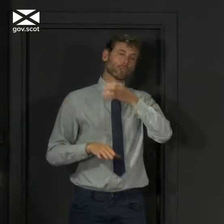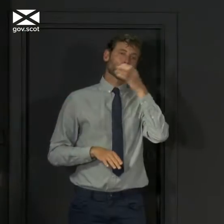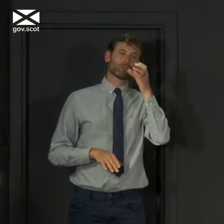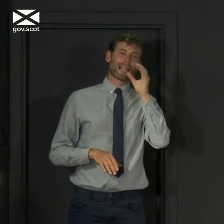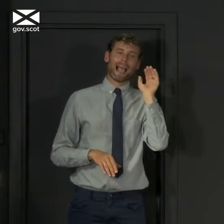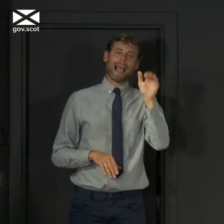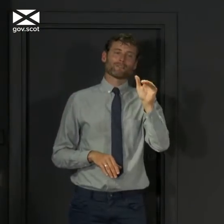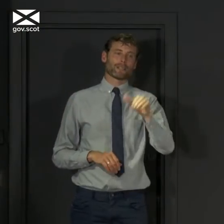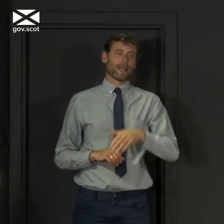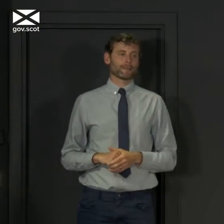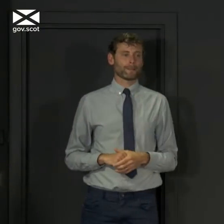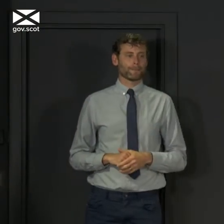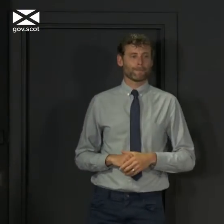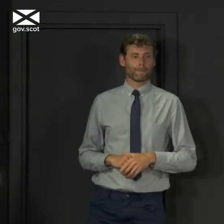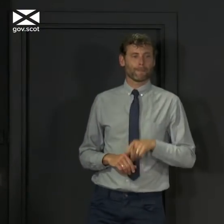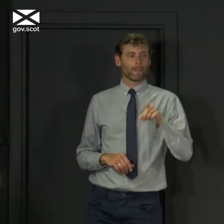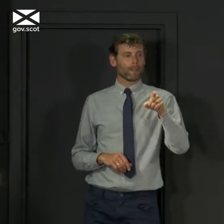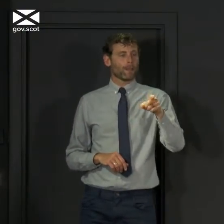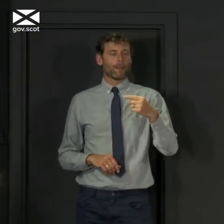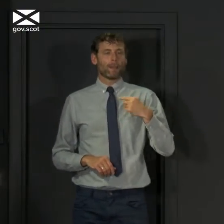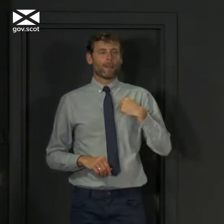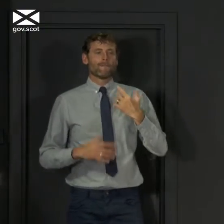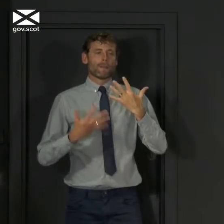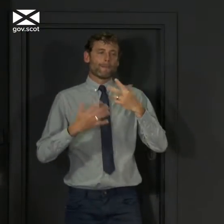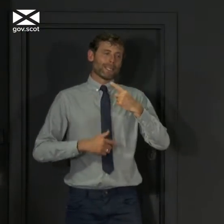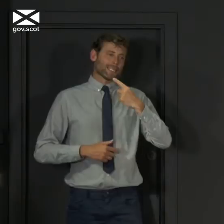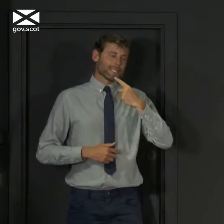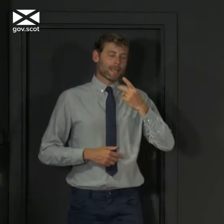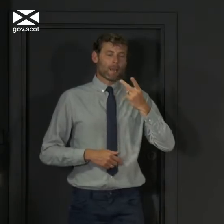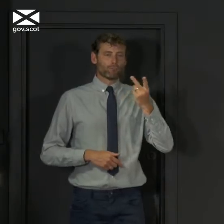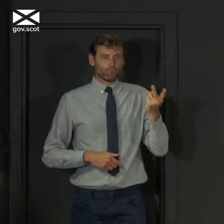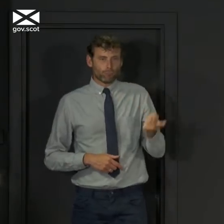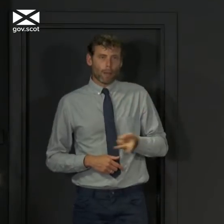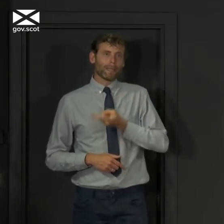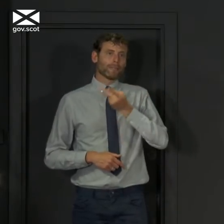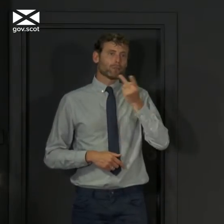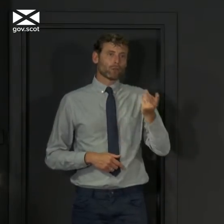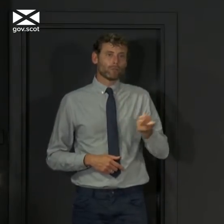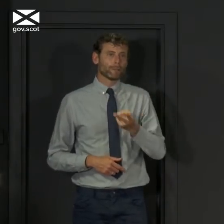You will have heard me say right throughout this crisis that I won't stand here and rule